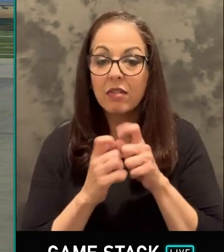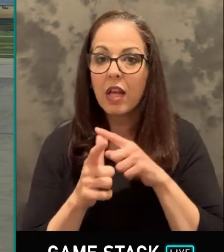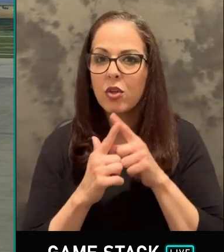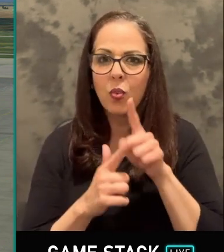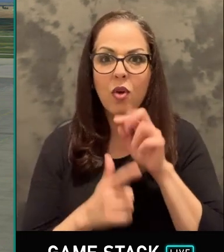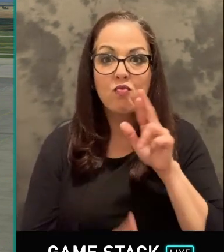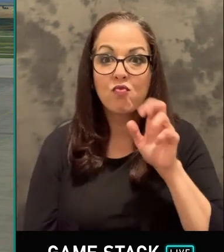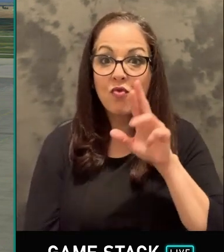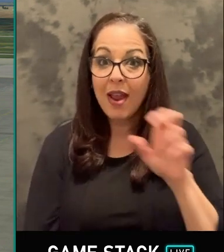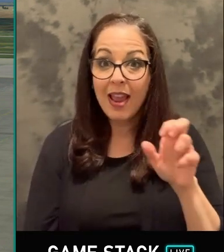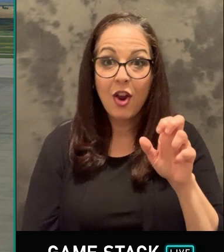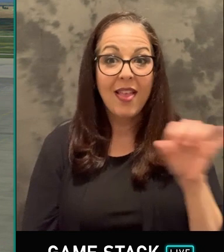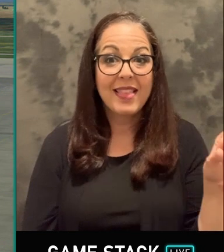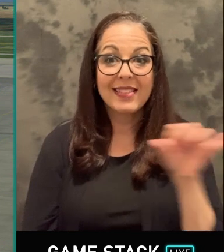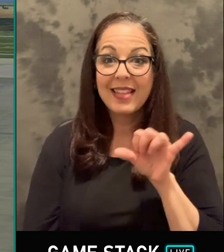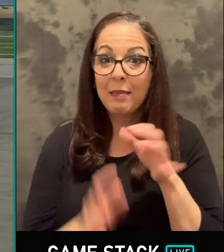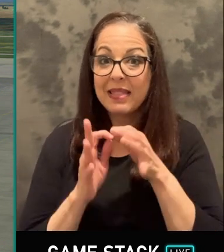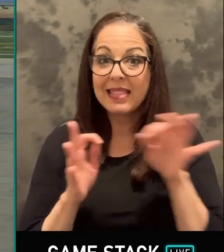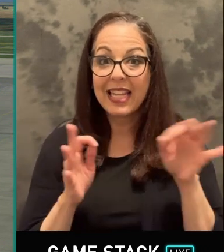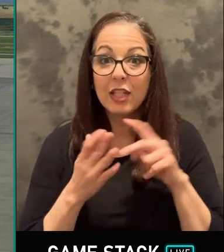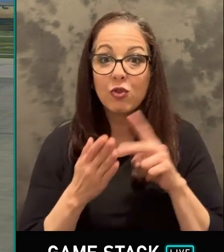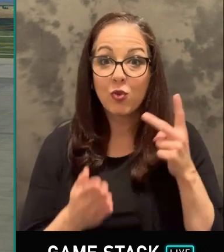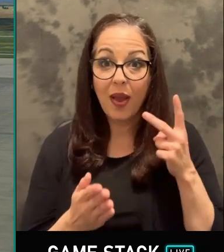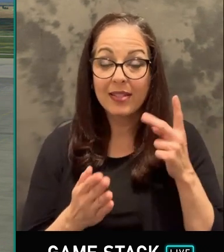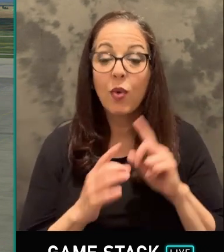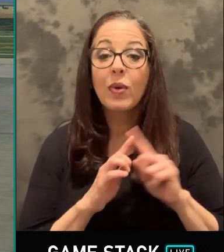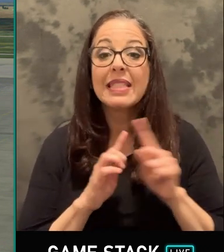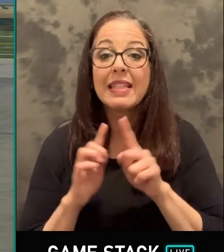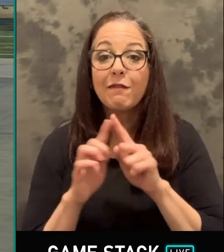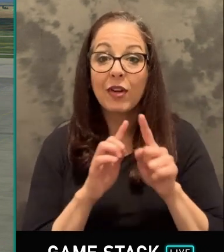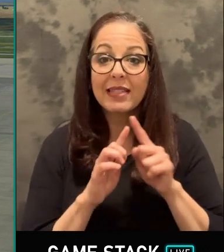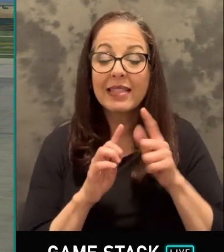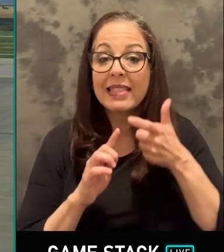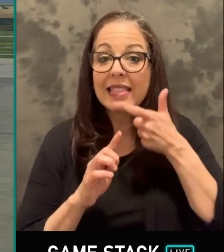and with different speakers on top of that. So, it means a lot of